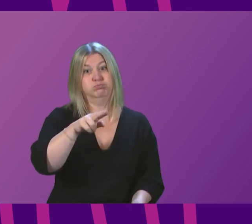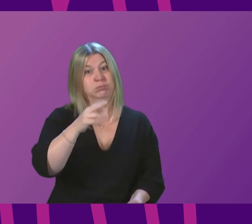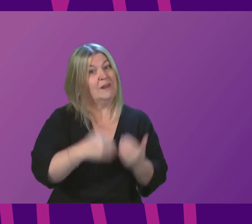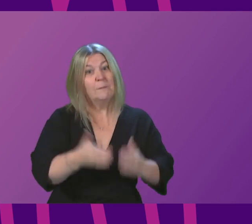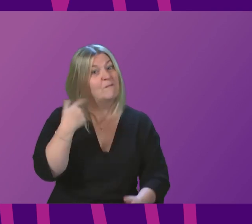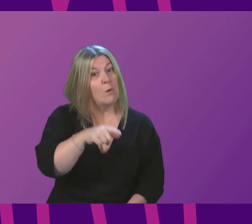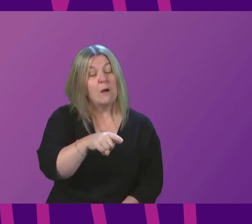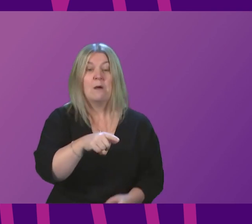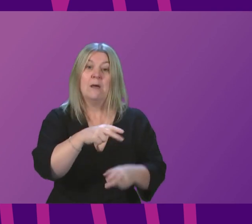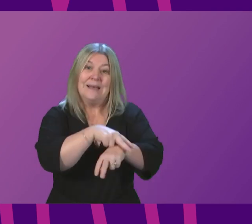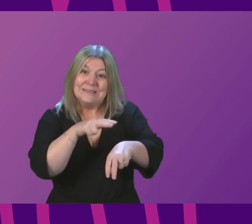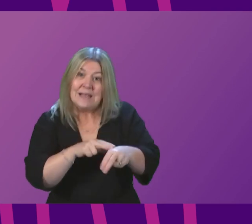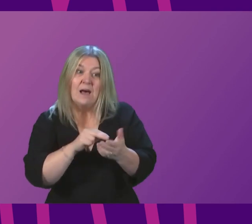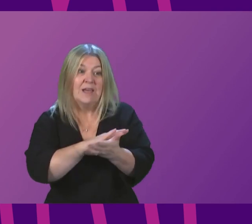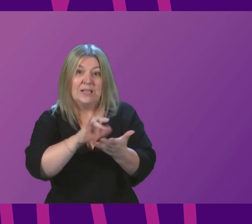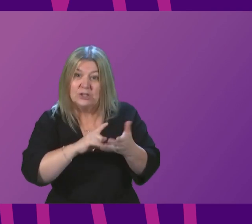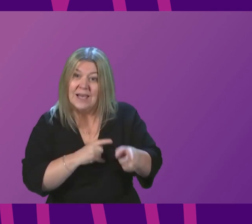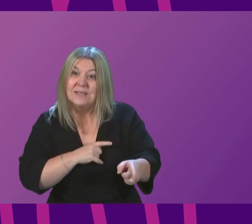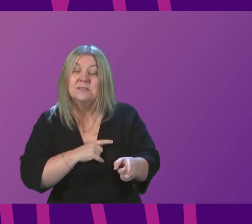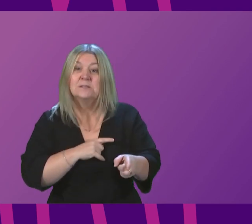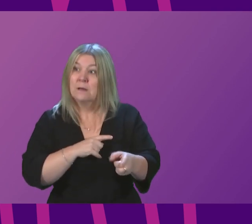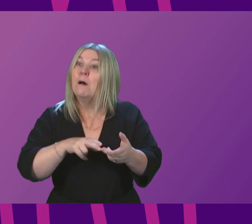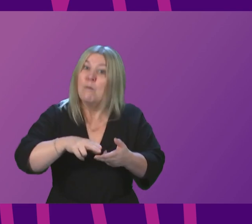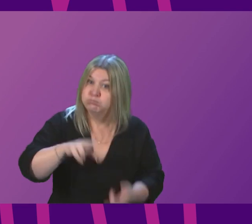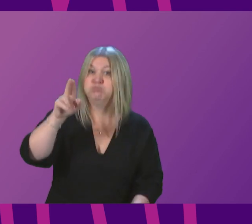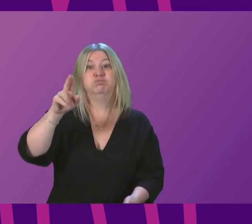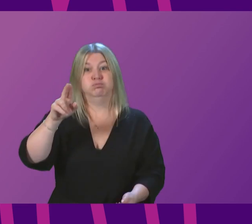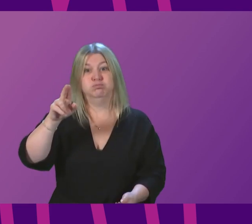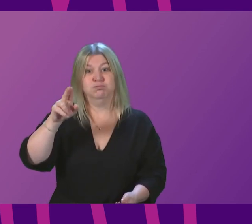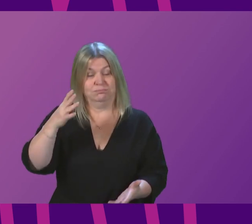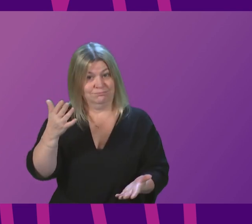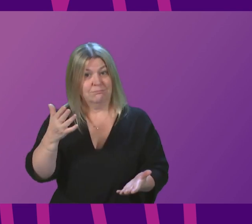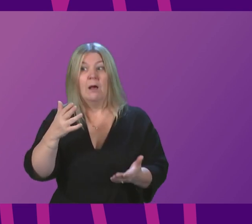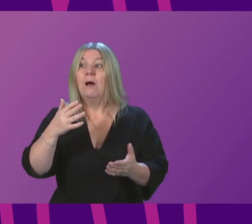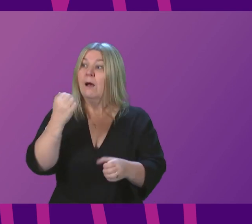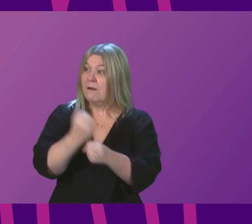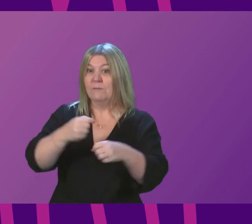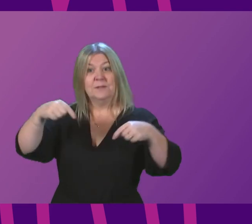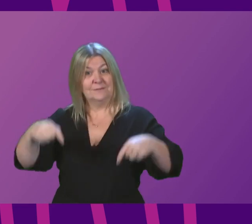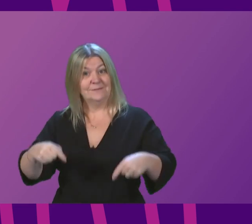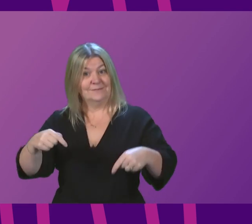NHS staffing is at a record high, and, since the SNP Government came into office, NHS staffing